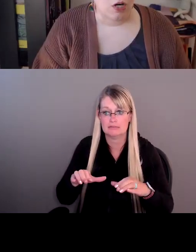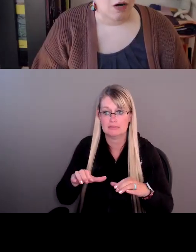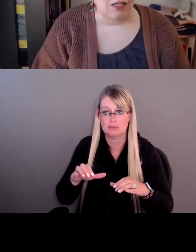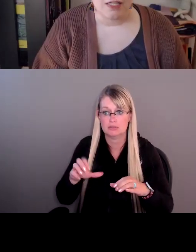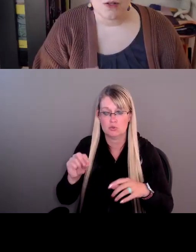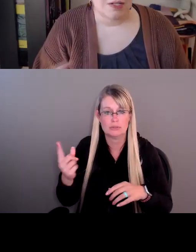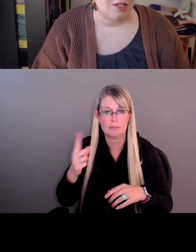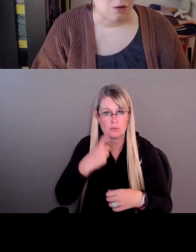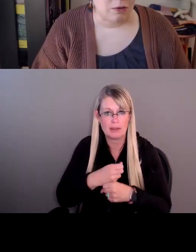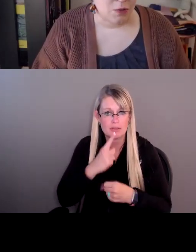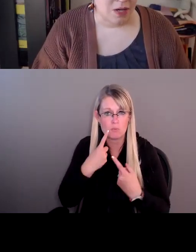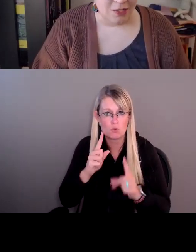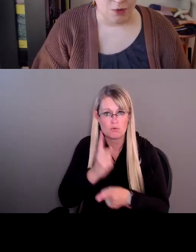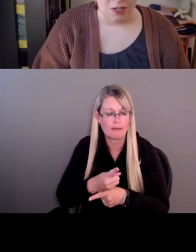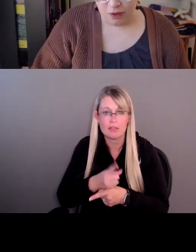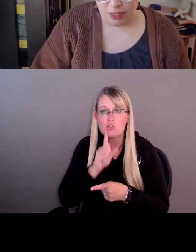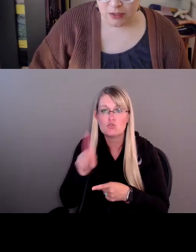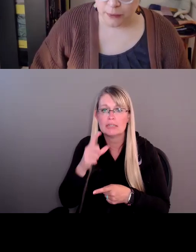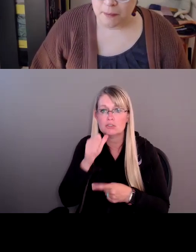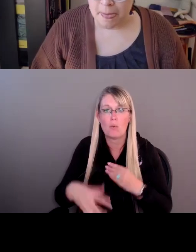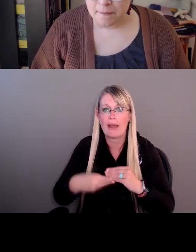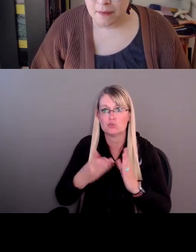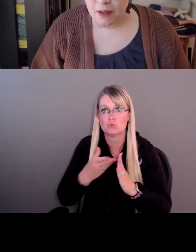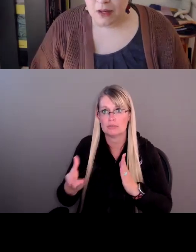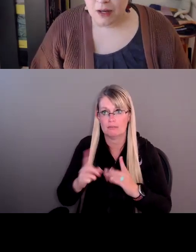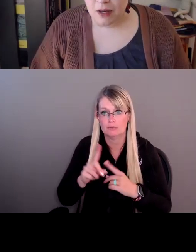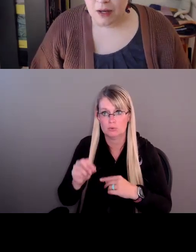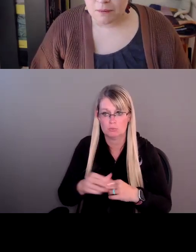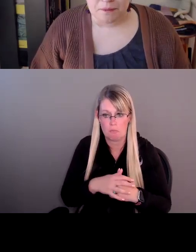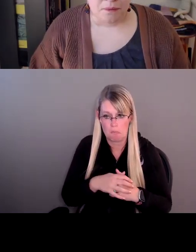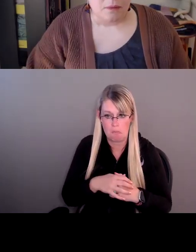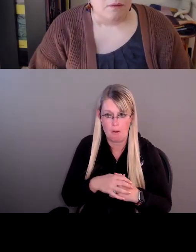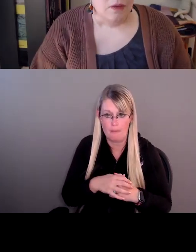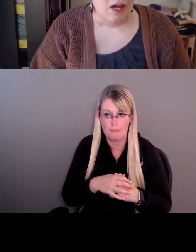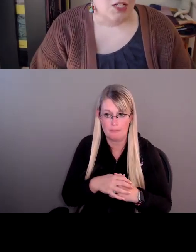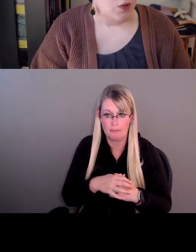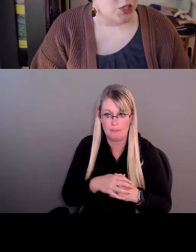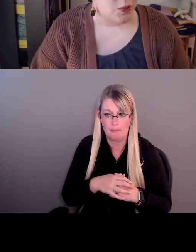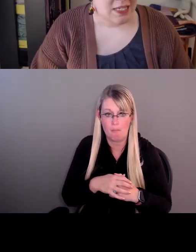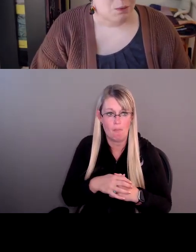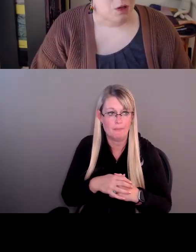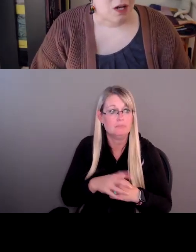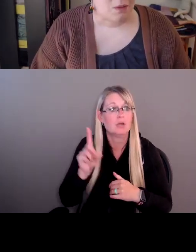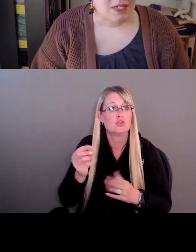correctly. You just onto the extra stuff you don't need to do. I do want to show an example, this is